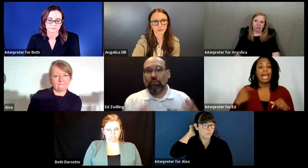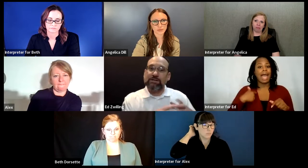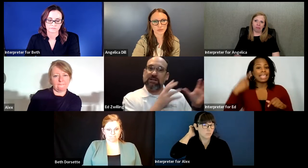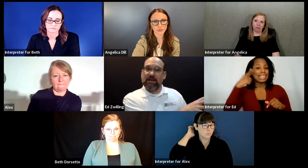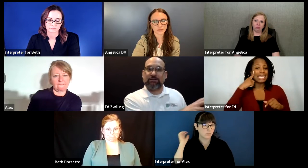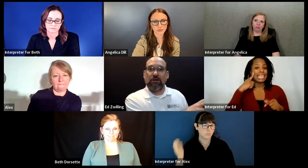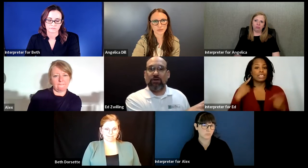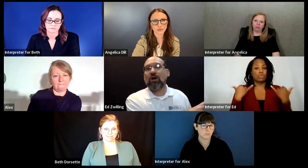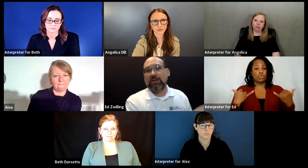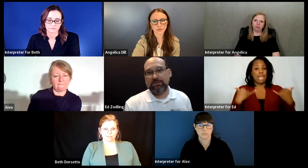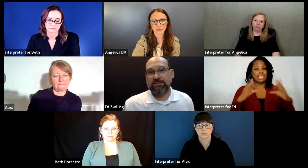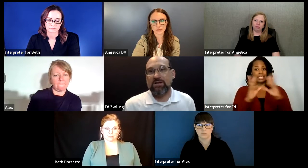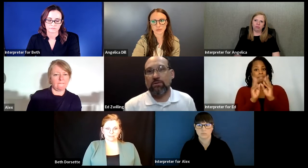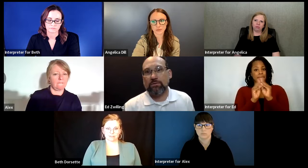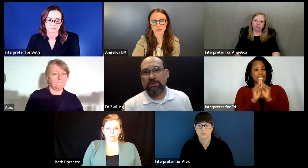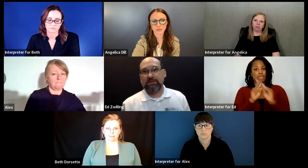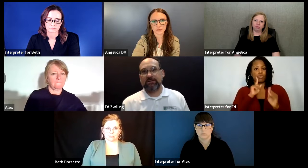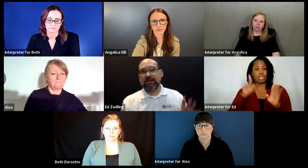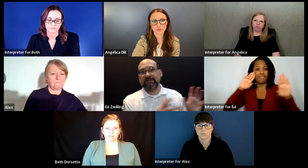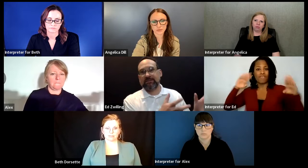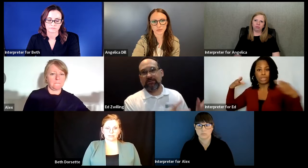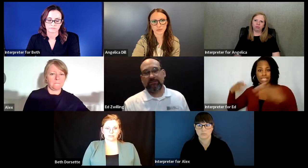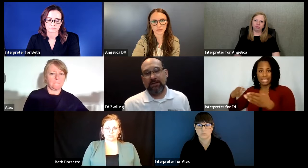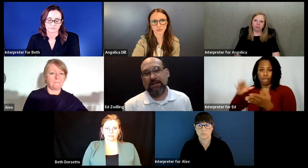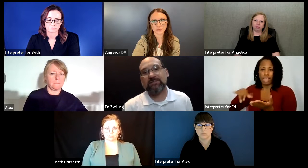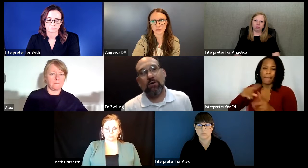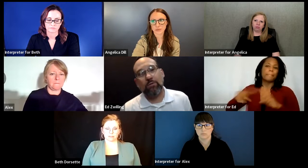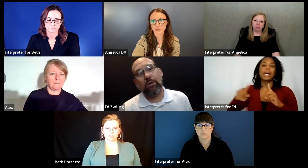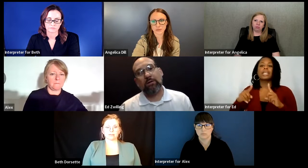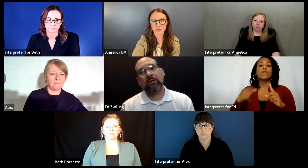But reaching that target audience, that's -- that's the hard part.